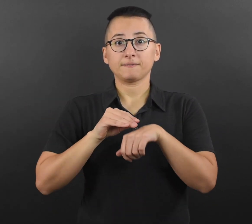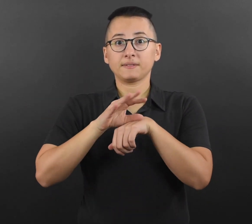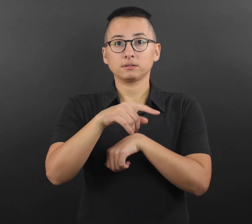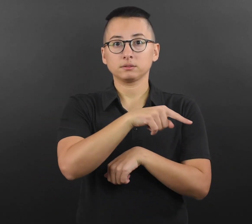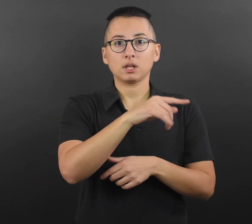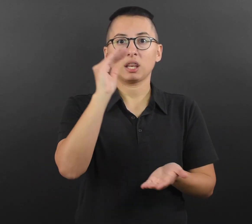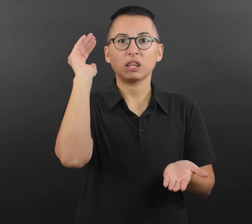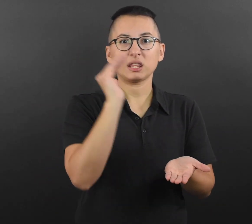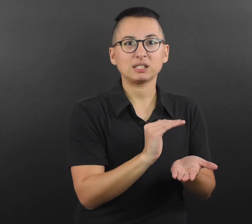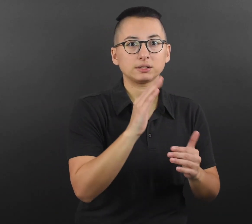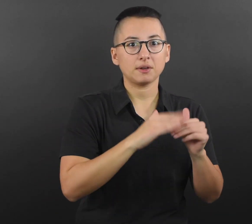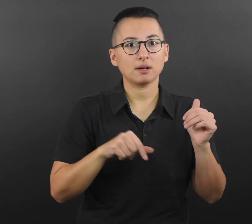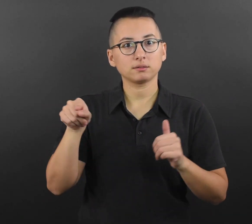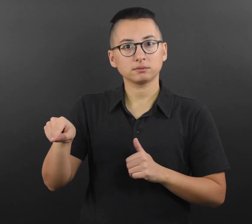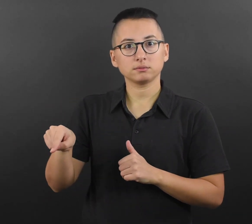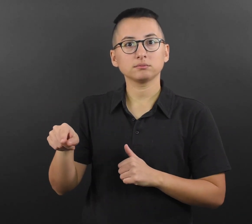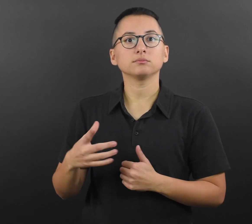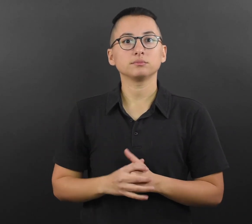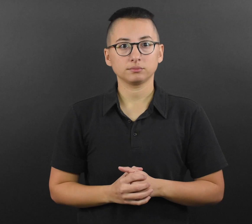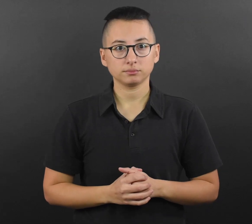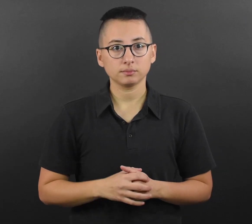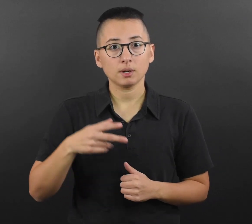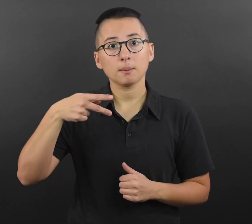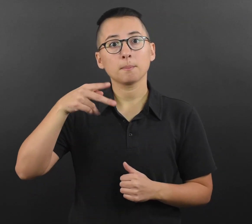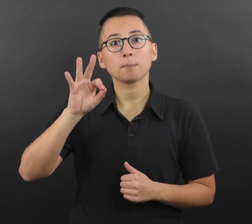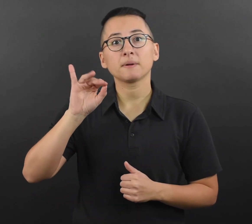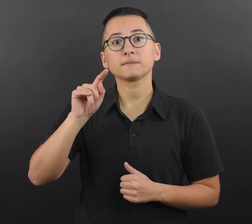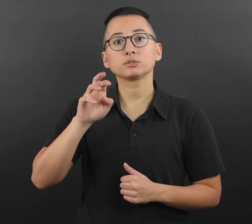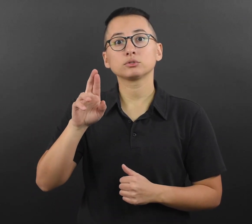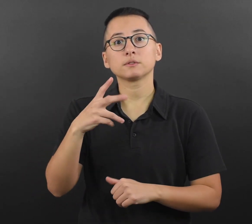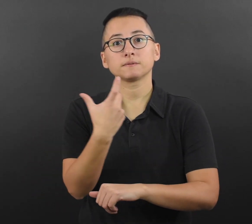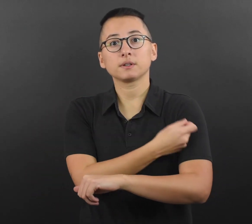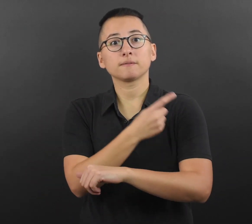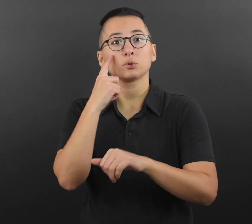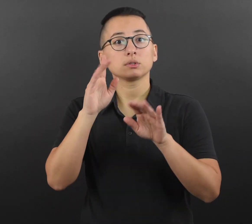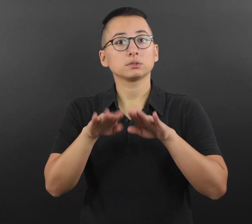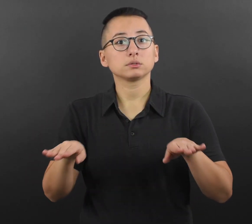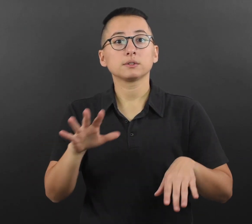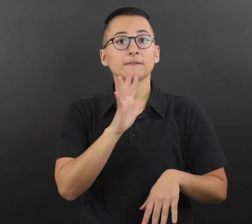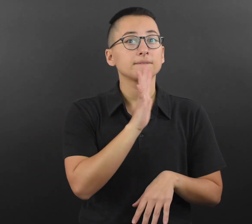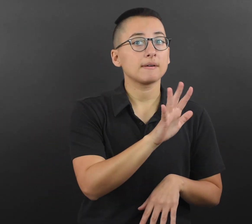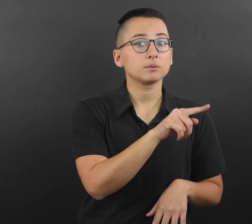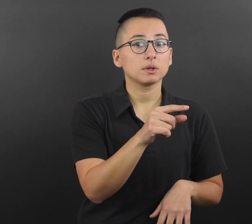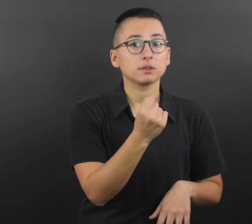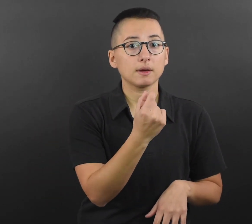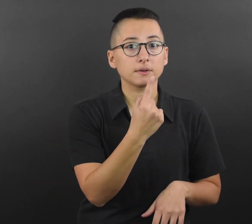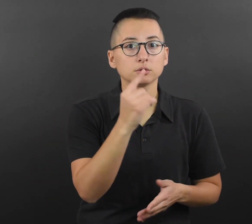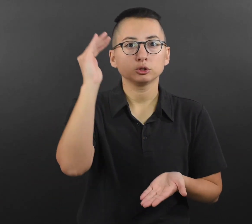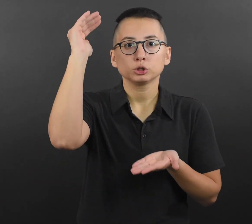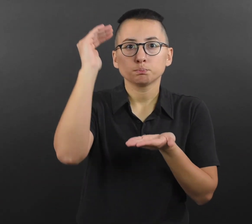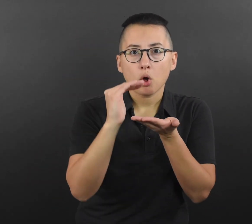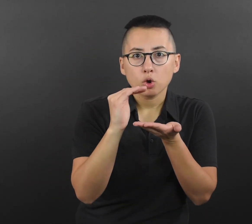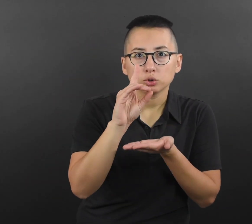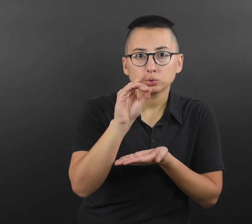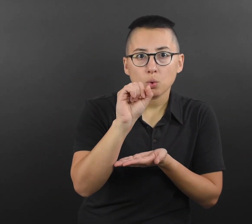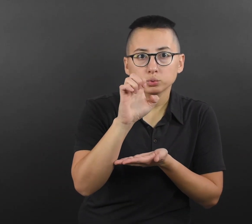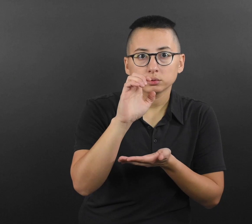the trial compared 16- to 25-year-olds. o The Pfizer vaccine for children age 5-11